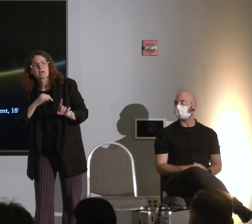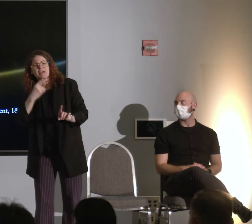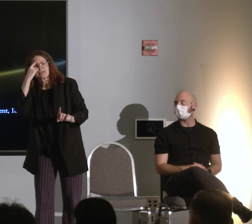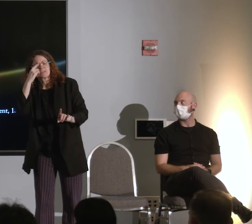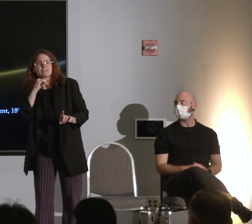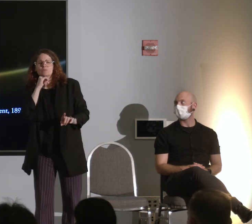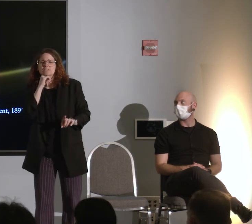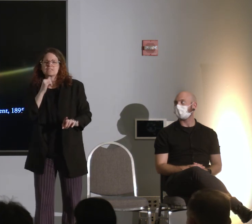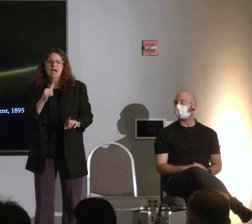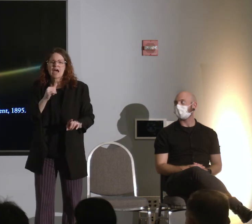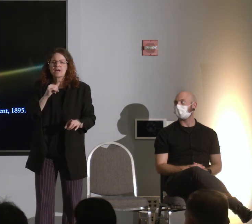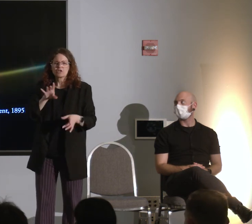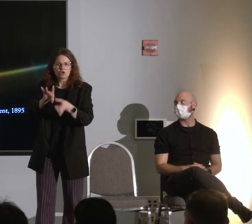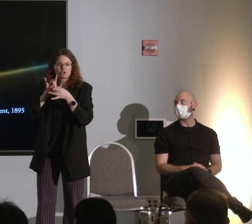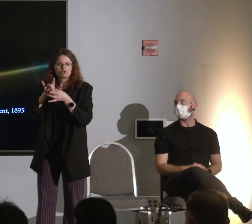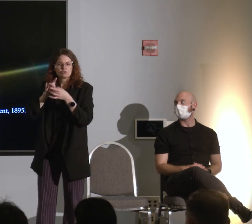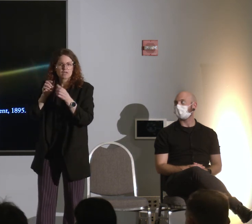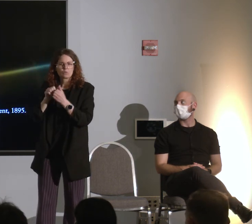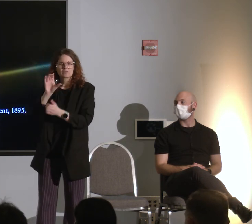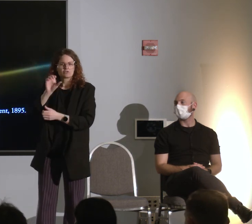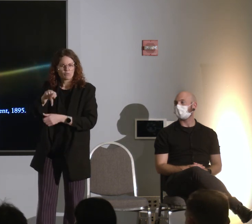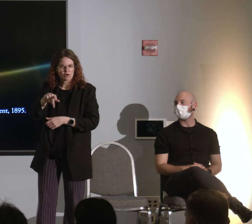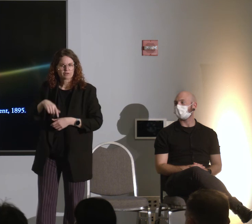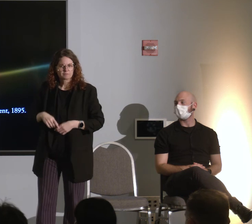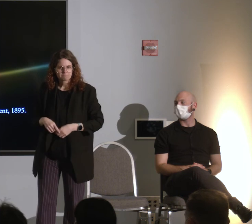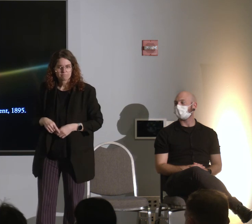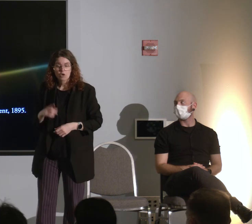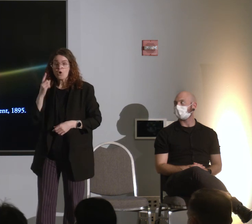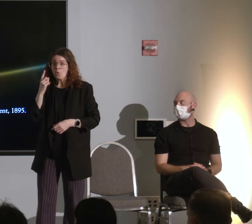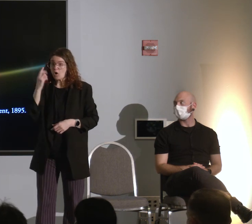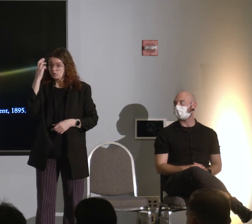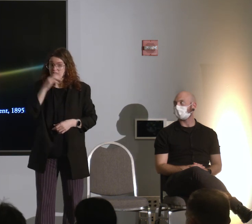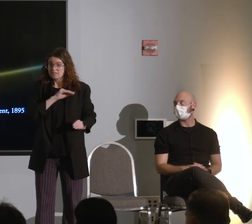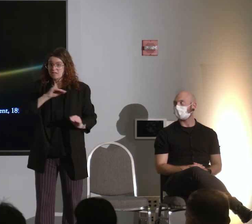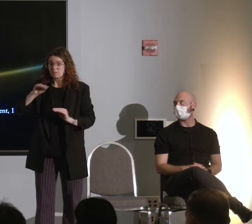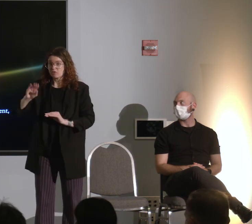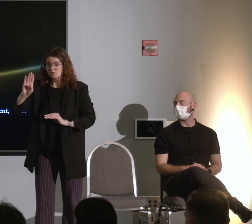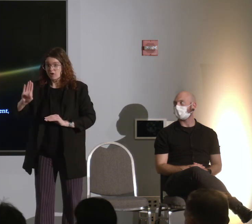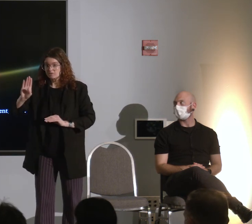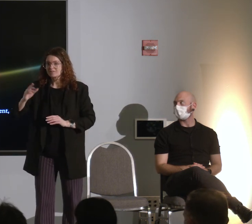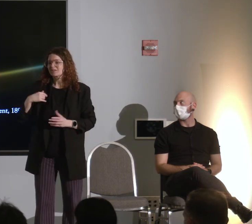no longer directly associated with the park. One of the reasons he moved to Boston was because he wanted to hang out with Henry Hobson Richardson.